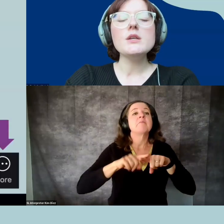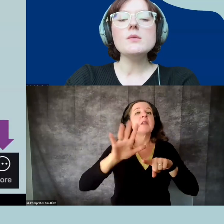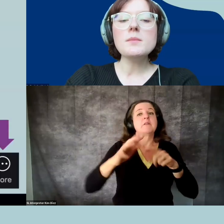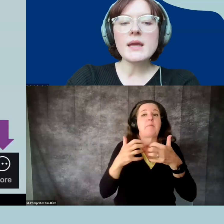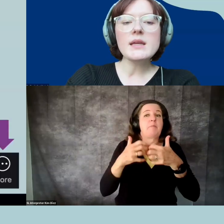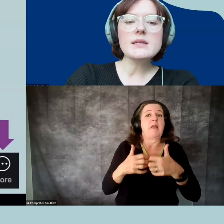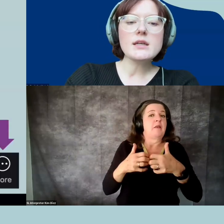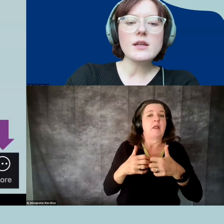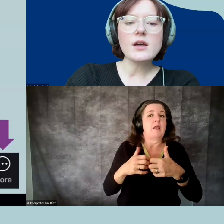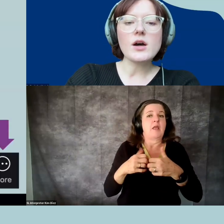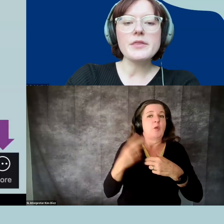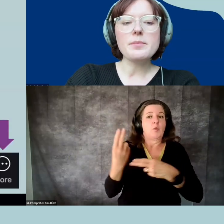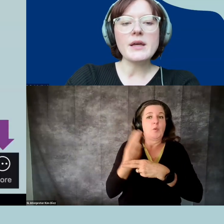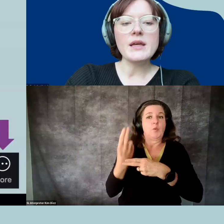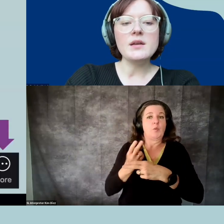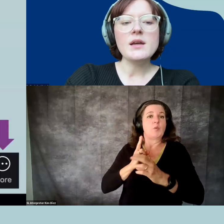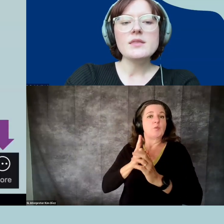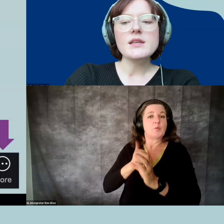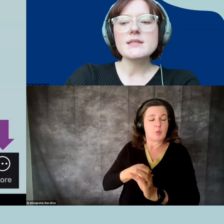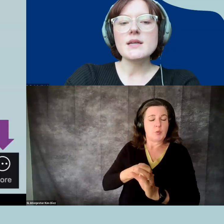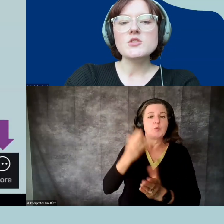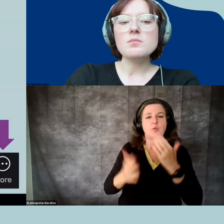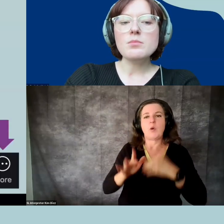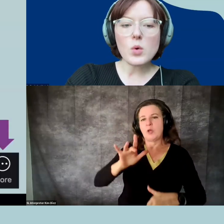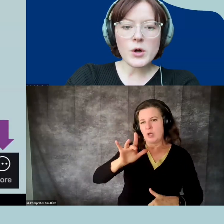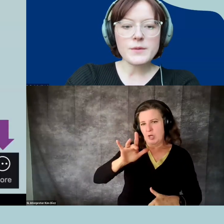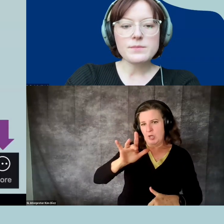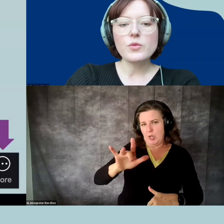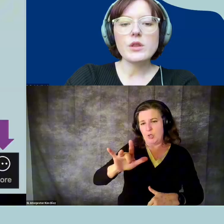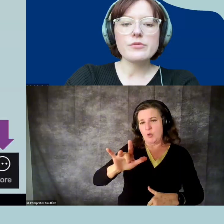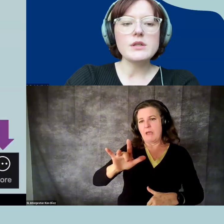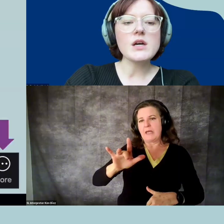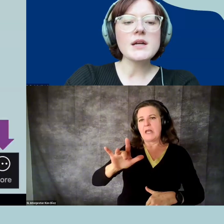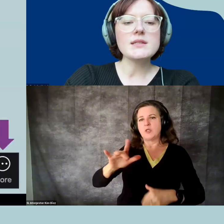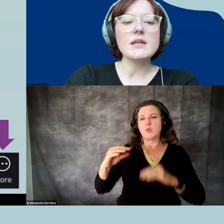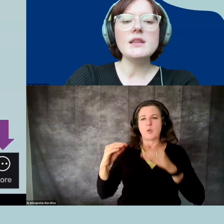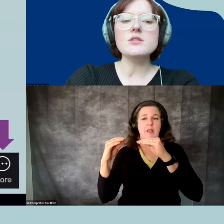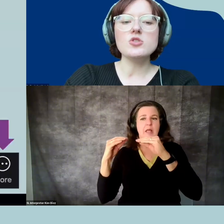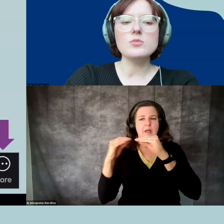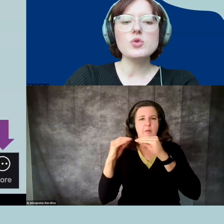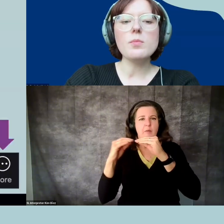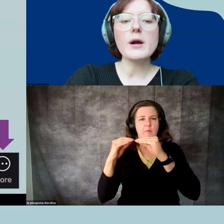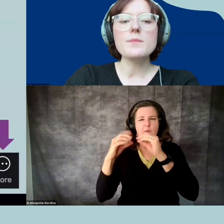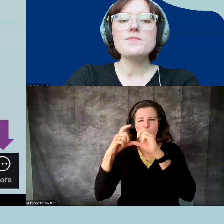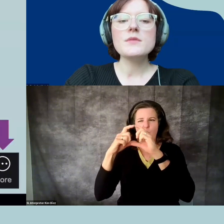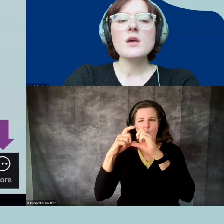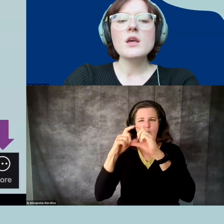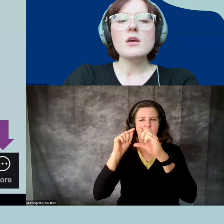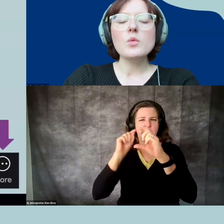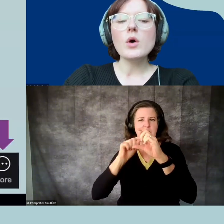you may need to click on the button that says "more" with three dots in the Zoom toolbar. It